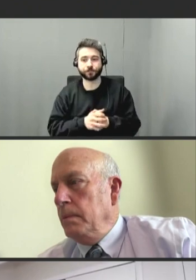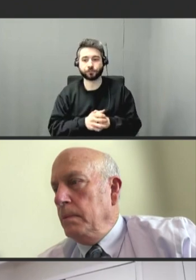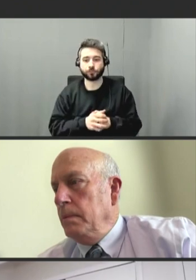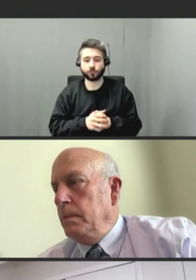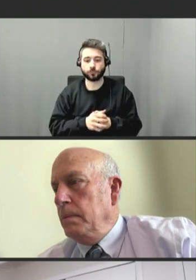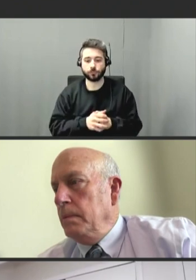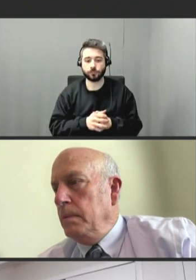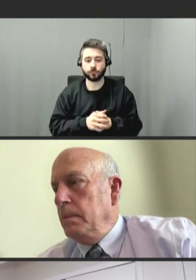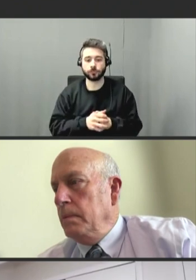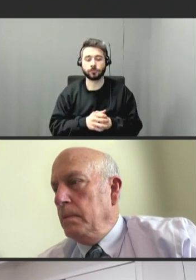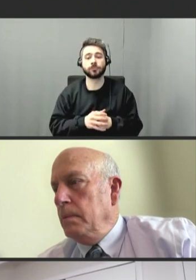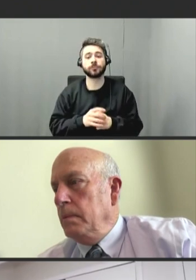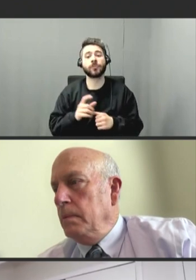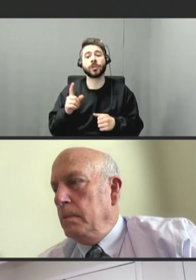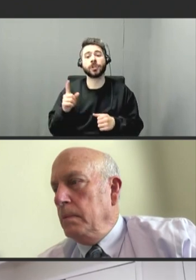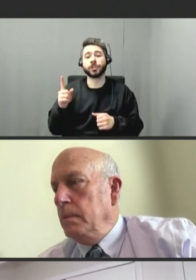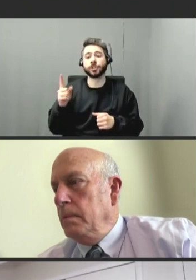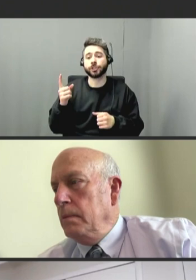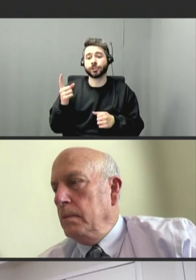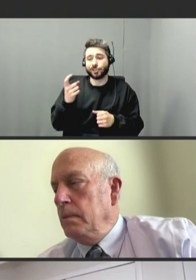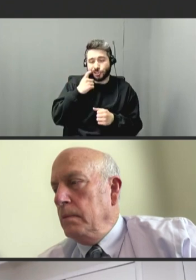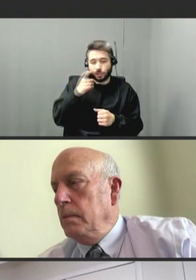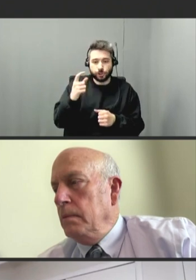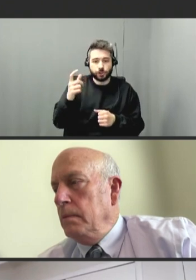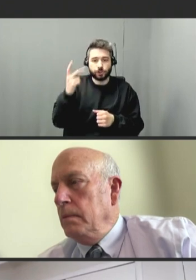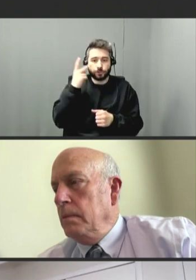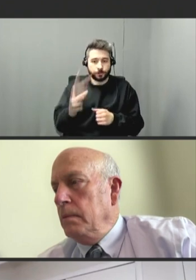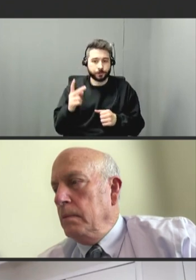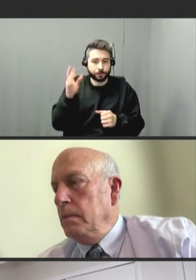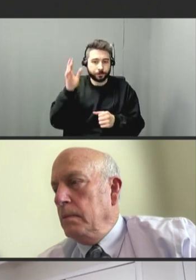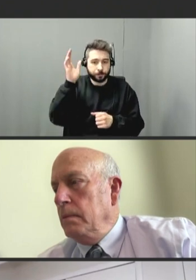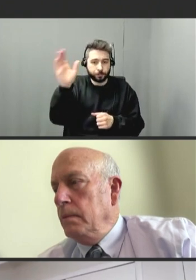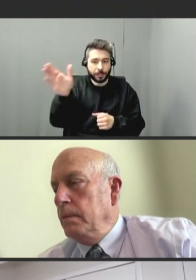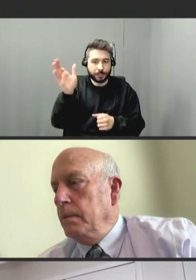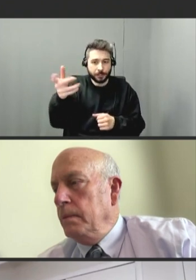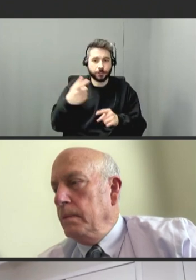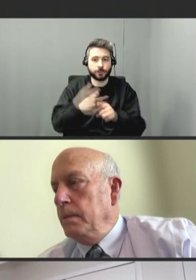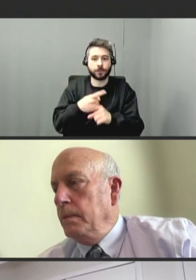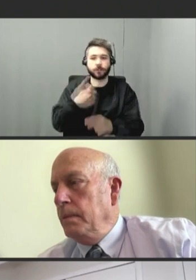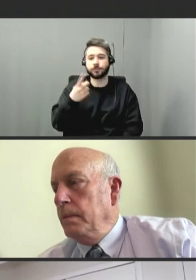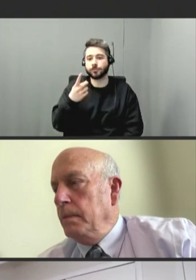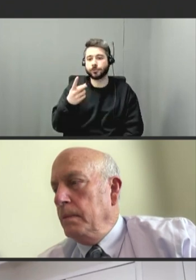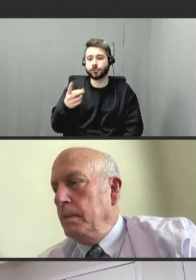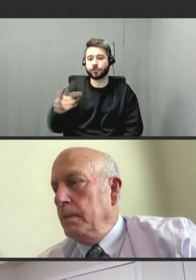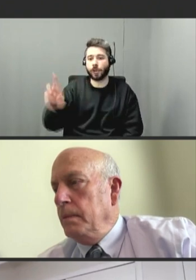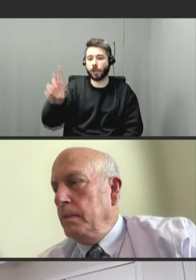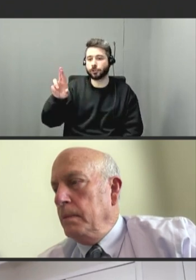You just heard the presentation, just a while from Dr. Clark, about our E3 vaccine initiative.